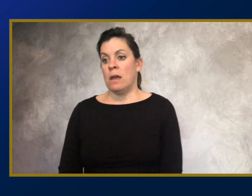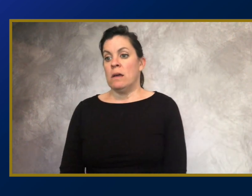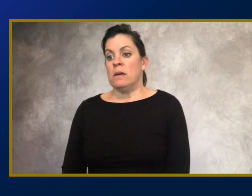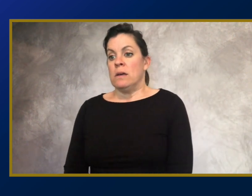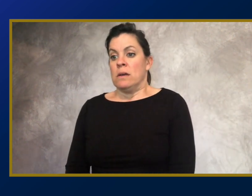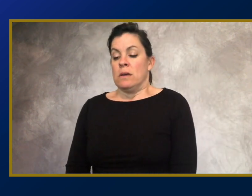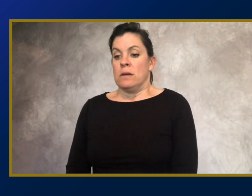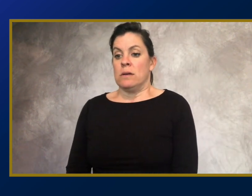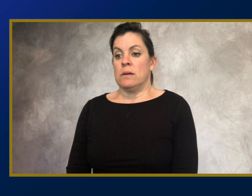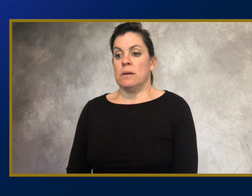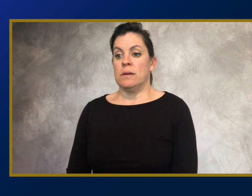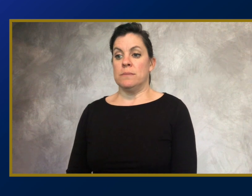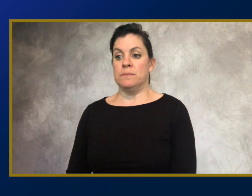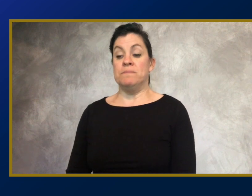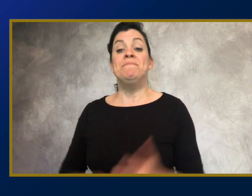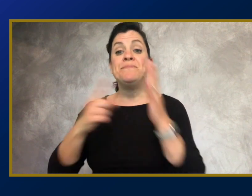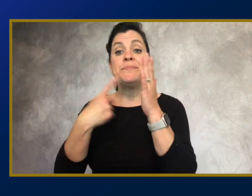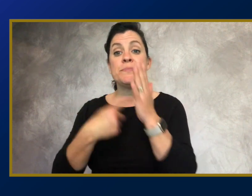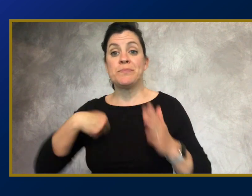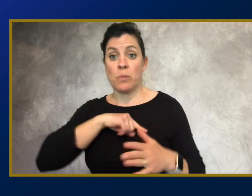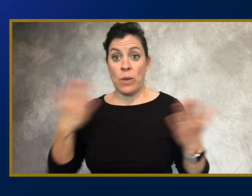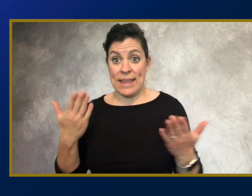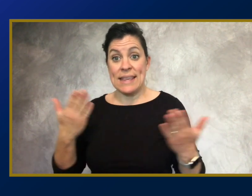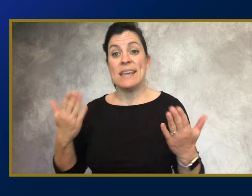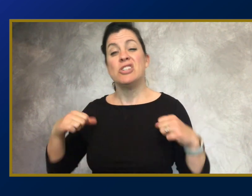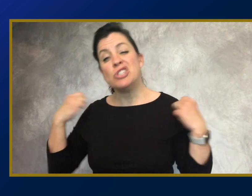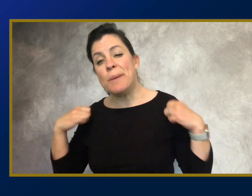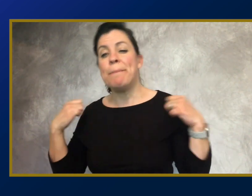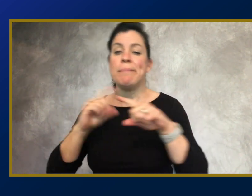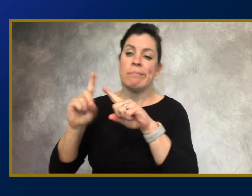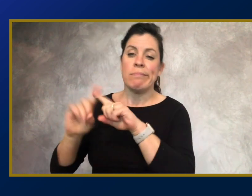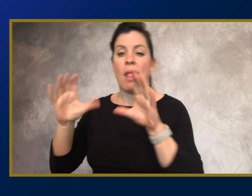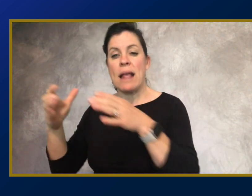many of our physical education classes here, we do Superman's. Superman's are wonderful